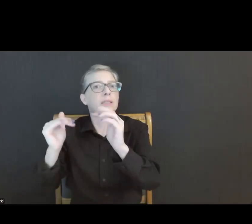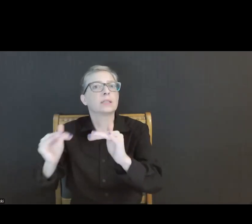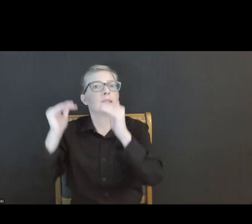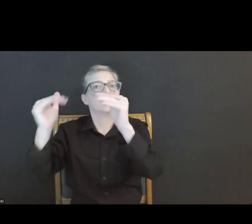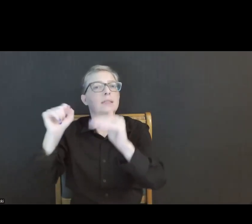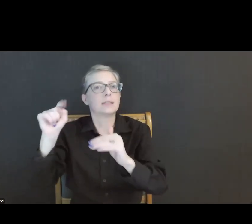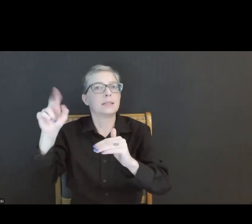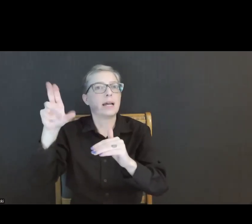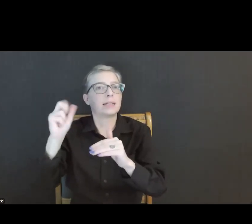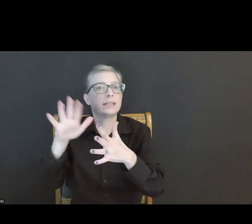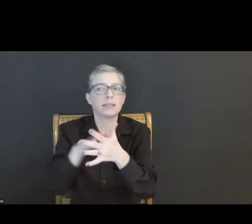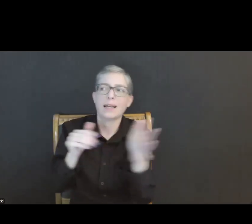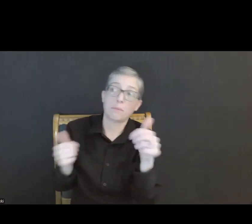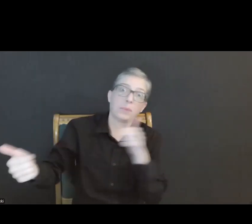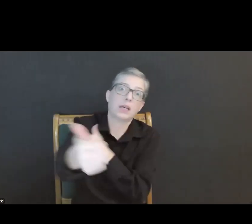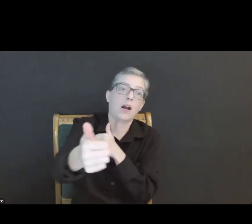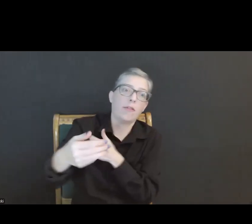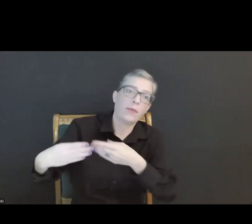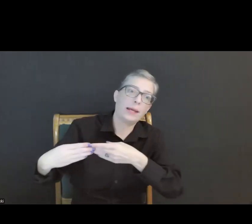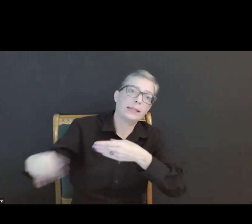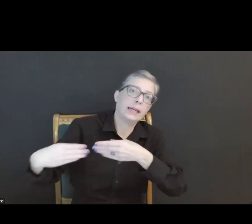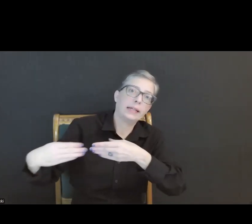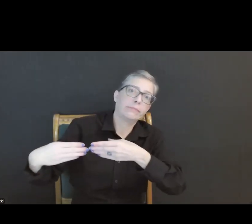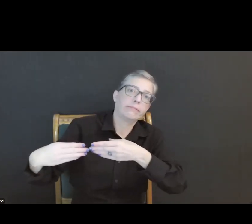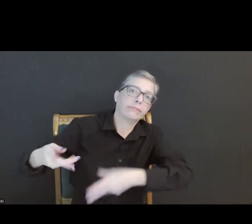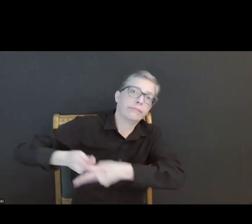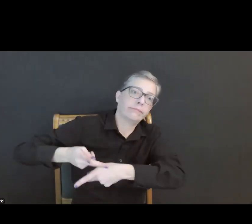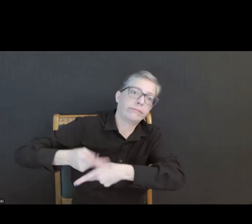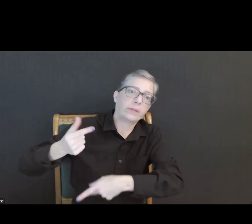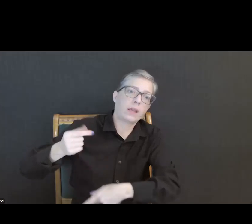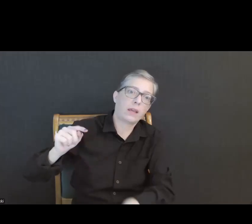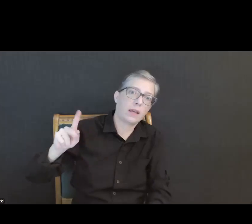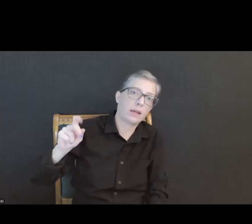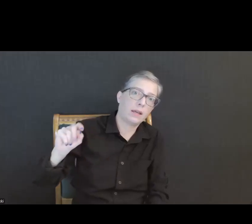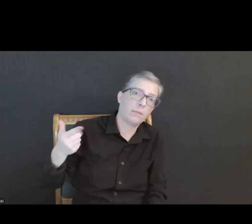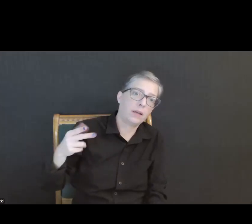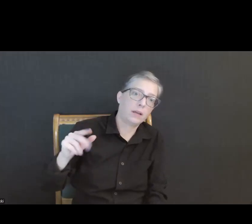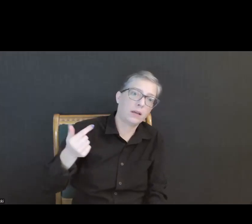I would love to be able to be in a position where I am working with a high school and a college and